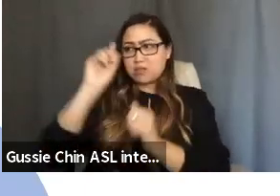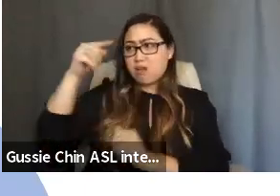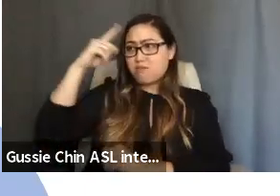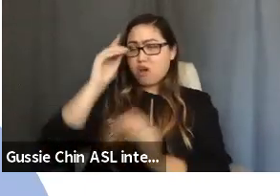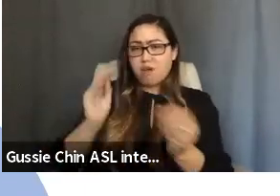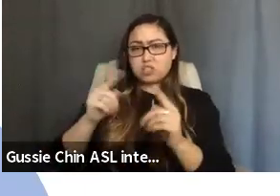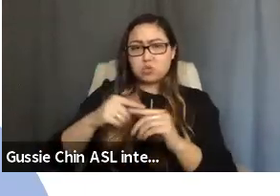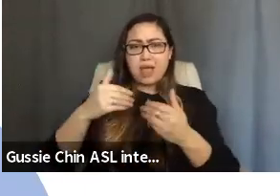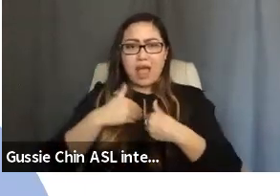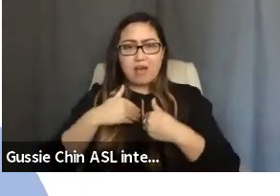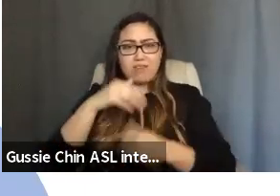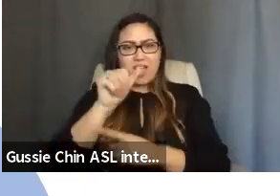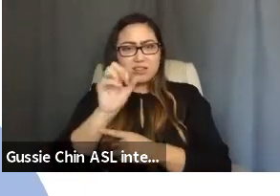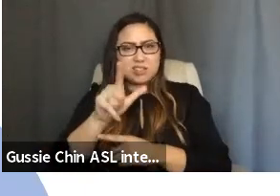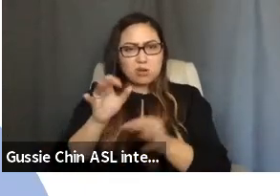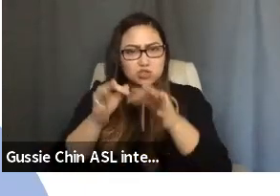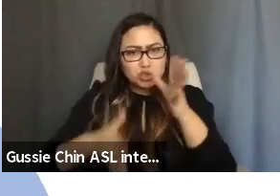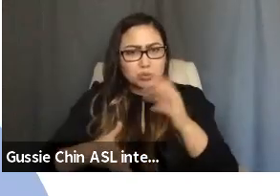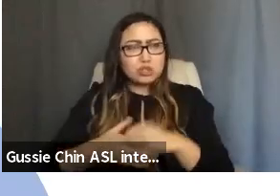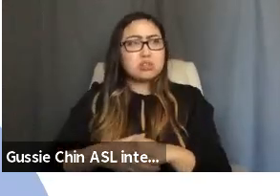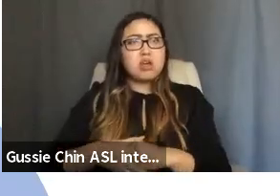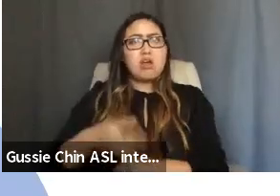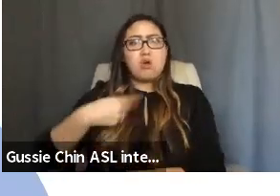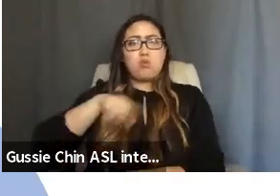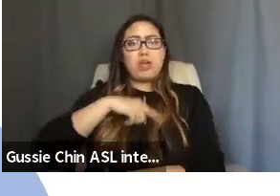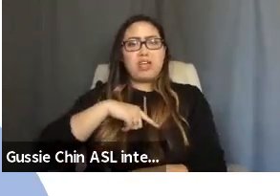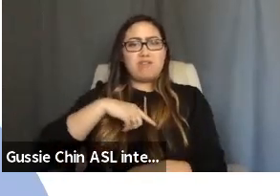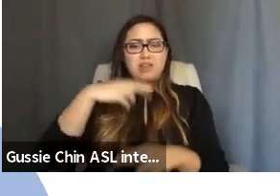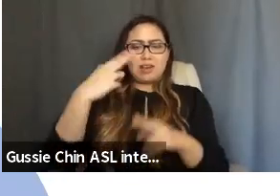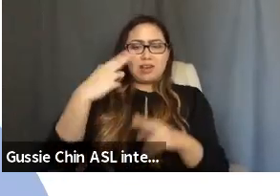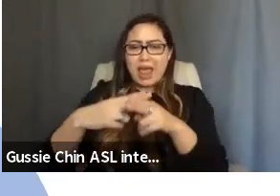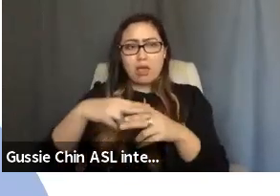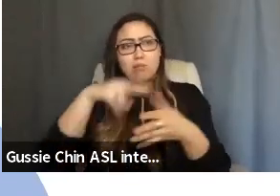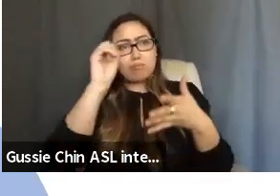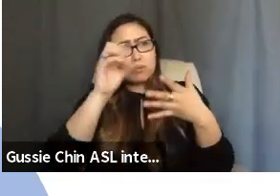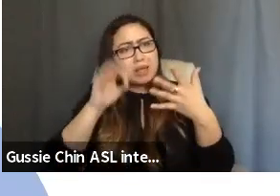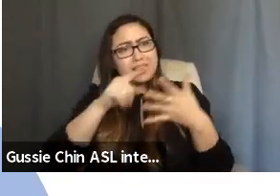American Sign Language interpreters. We've named these things for a long time, and in some ways